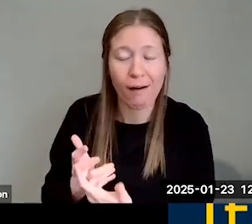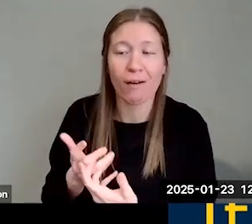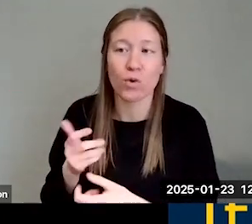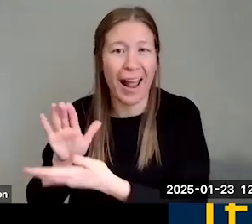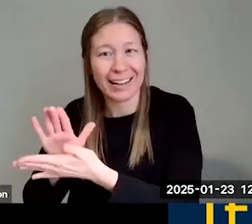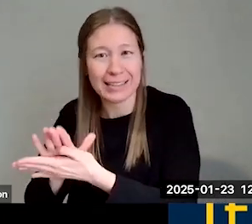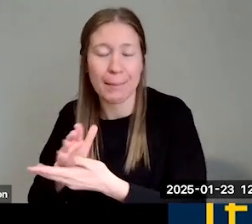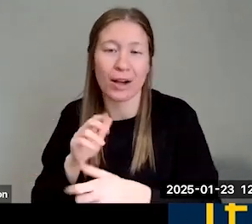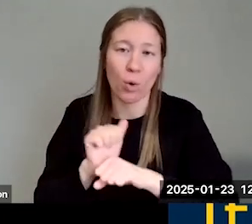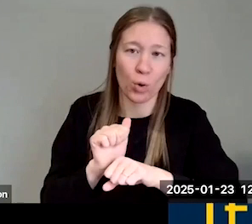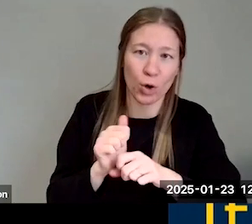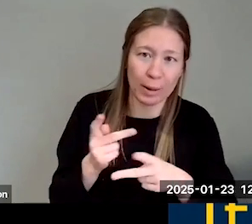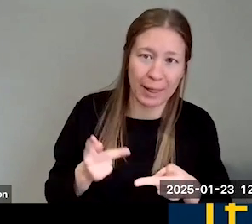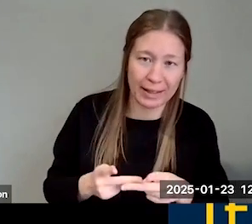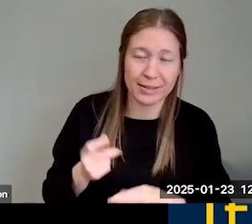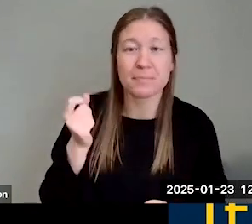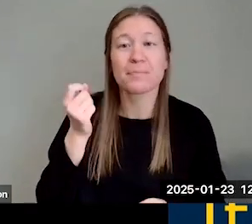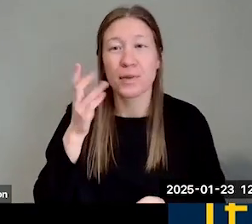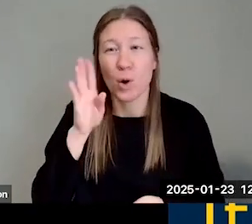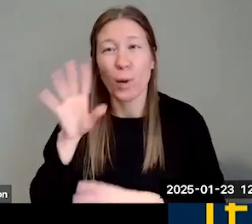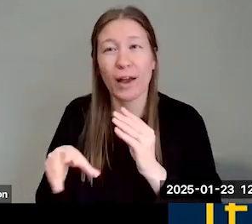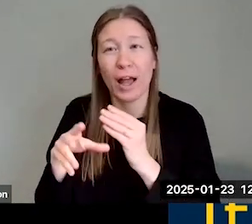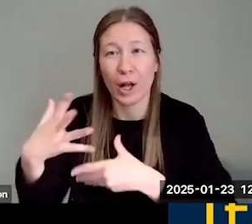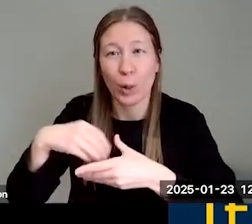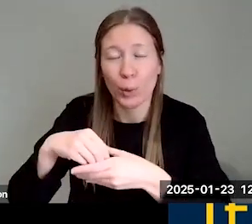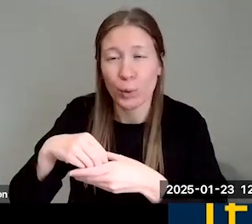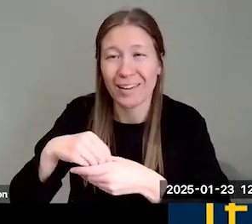as well as the estimated length of time that the disability is